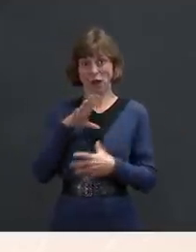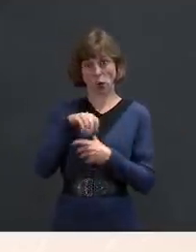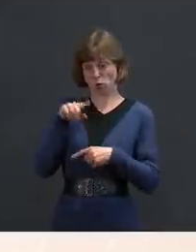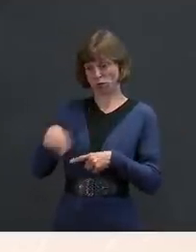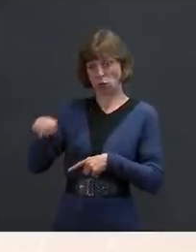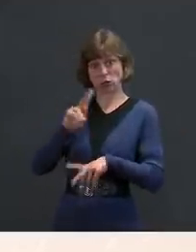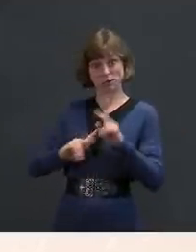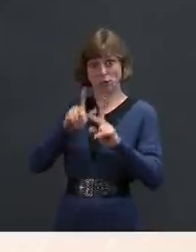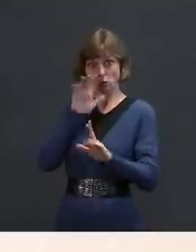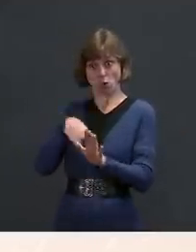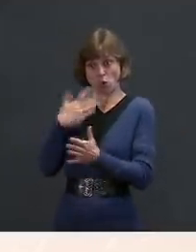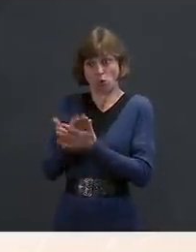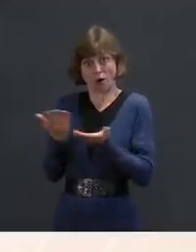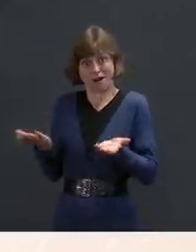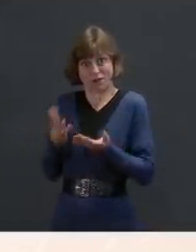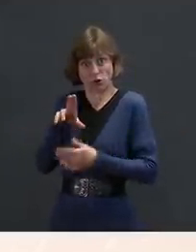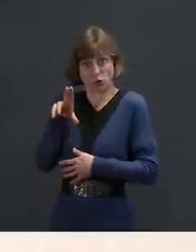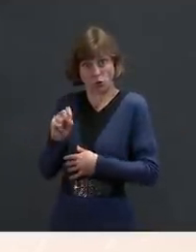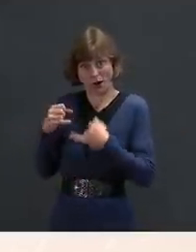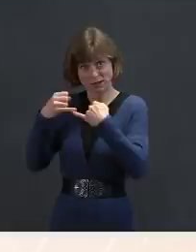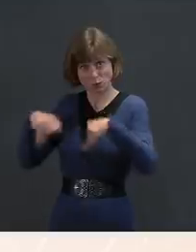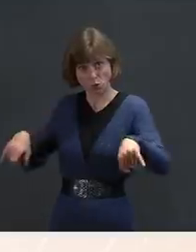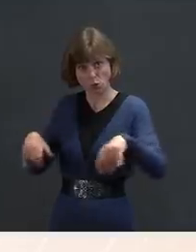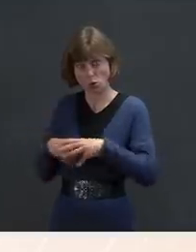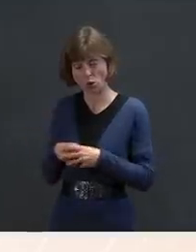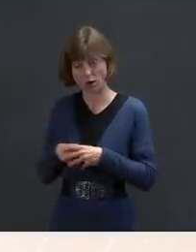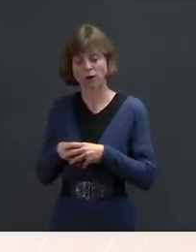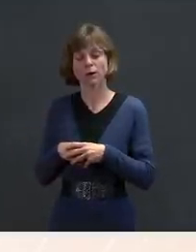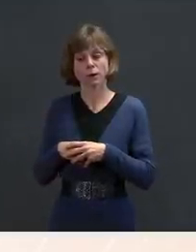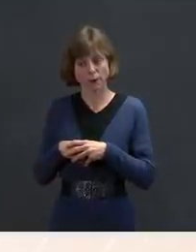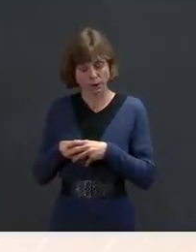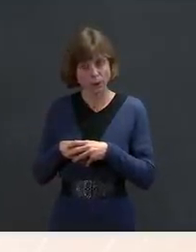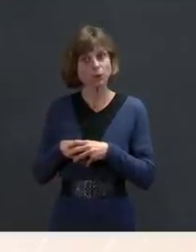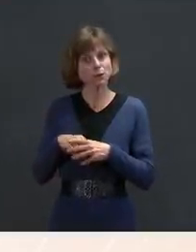It takes time to build out of the depths of cruelty